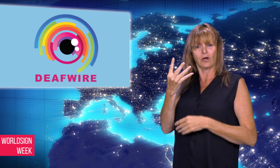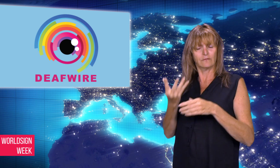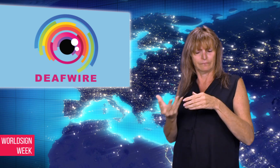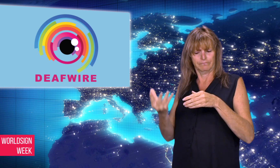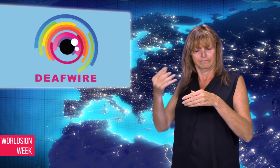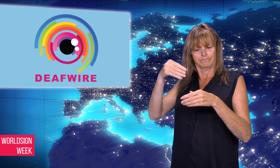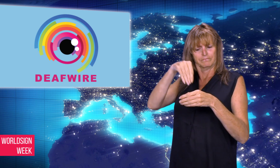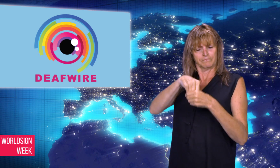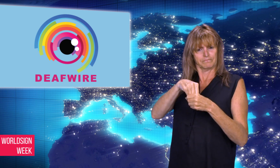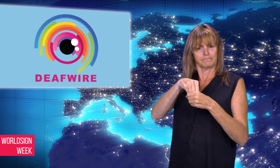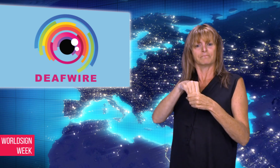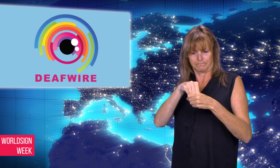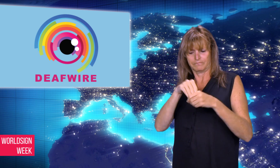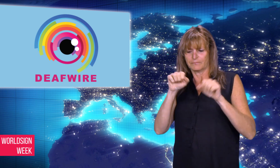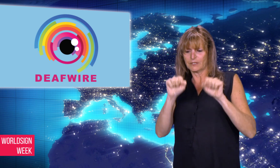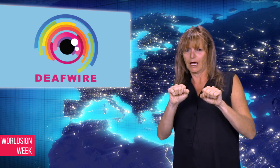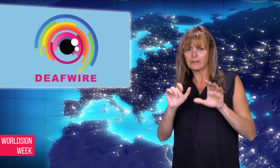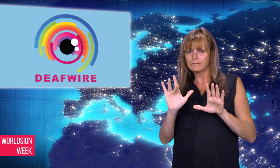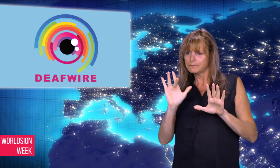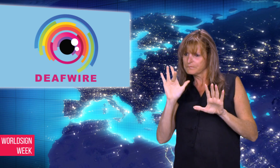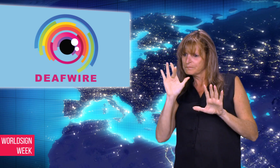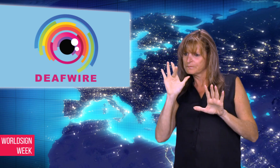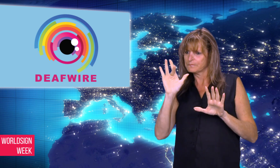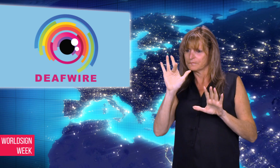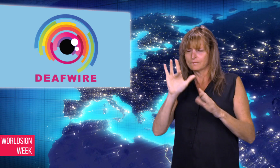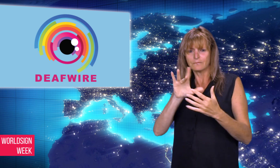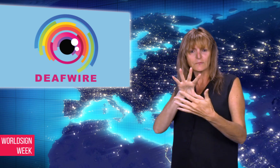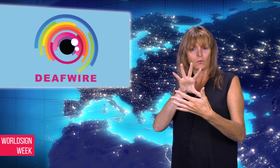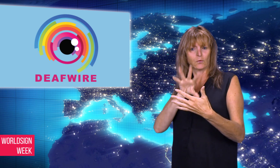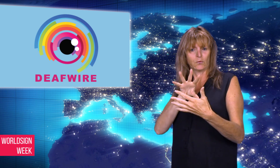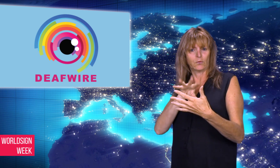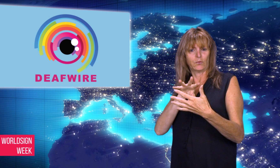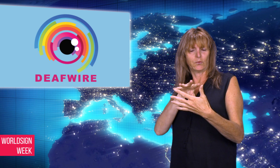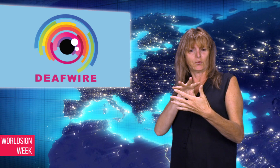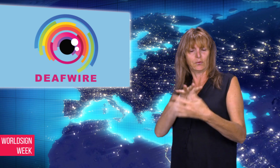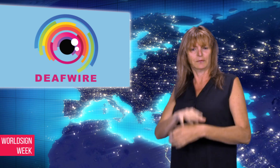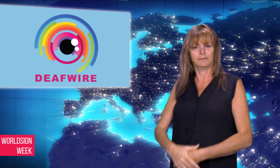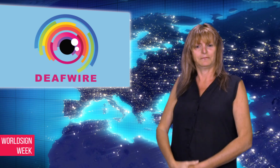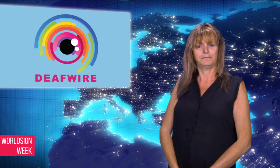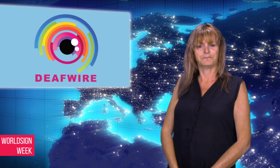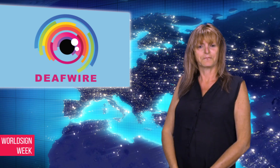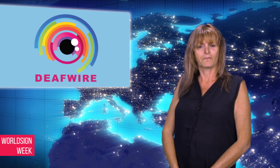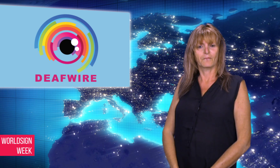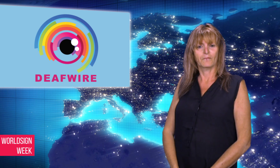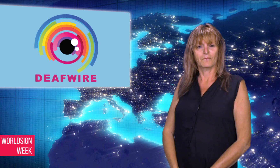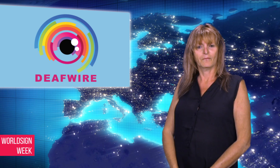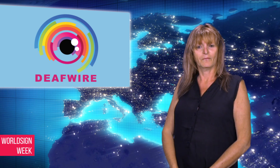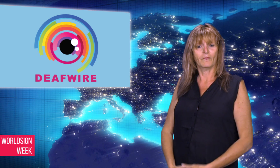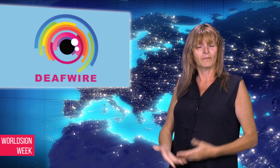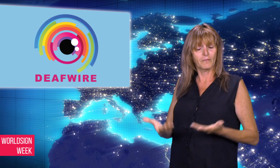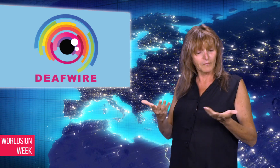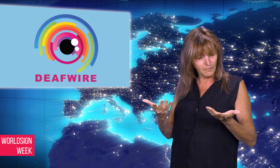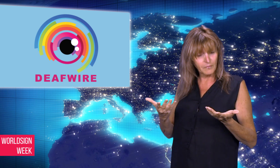record their international calls, have business meetings without